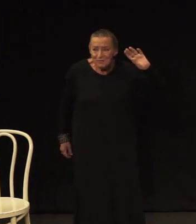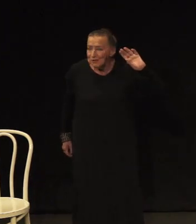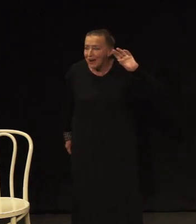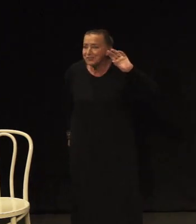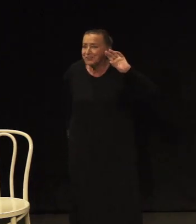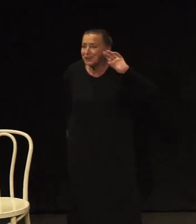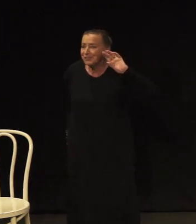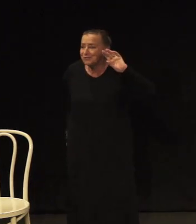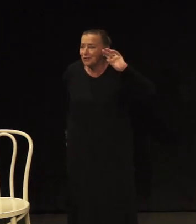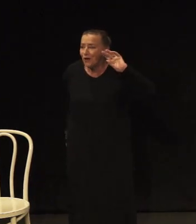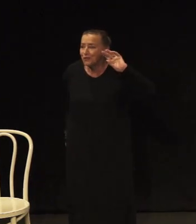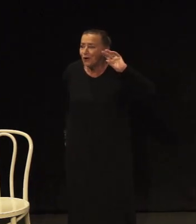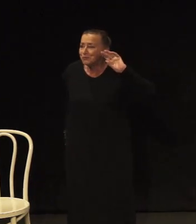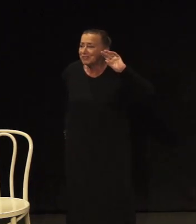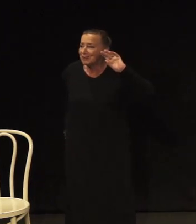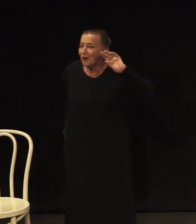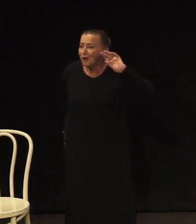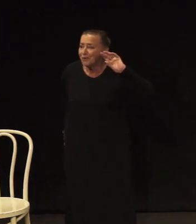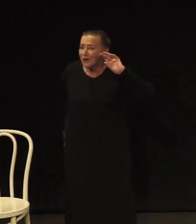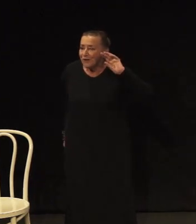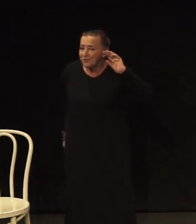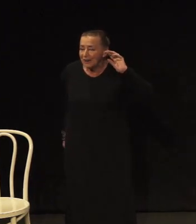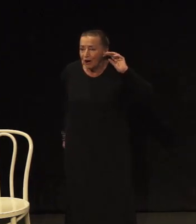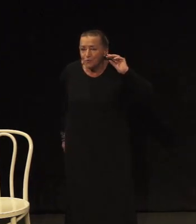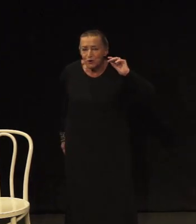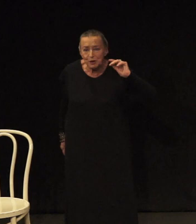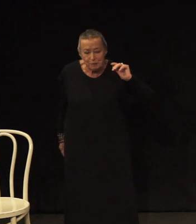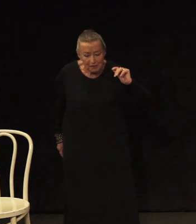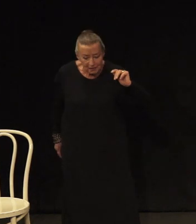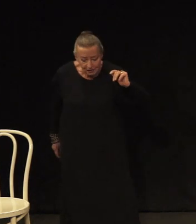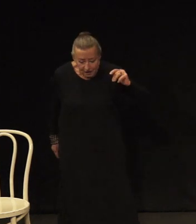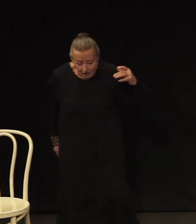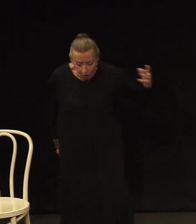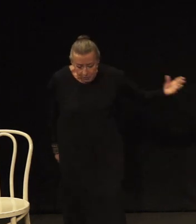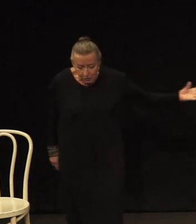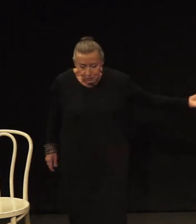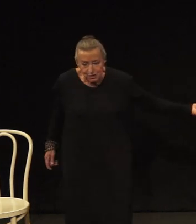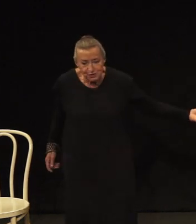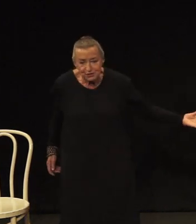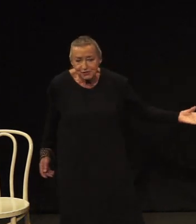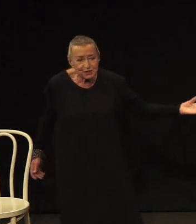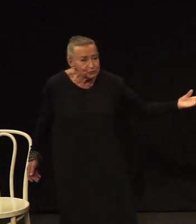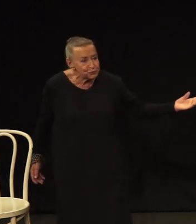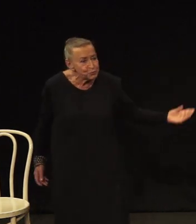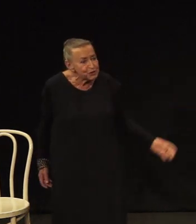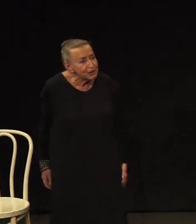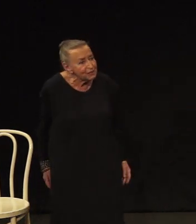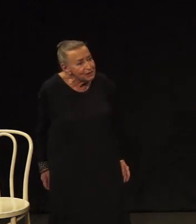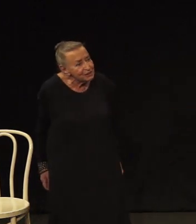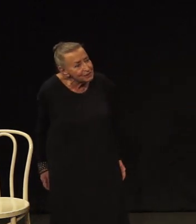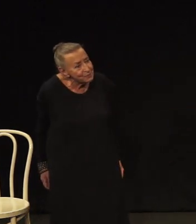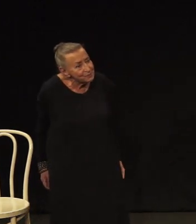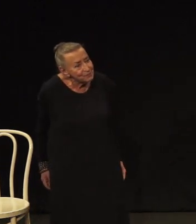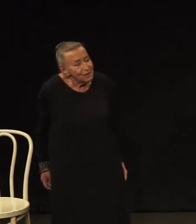Right now a young man had just driven in in a two-horse britzka; circling round the lawn he stopped,